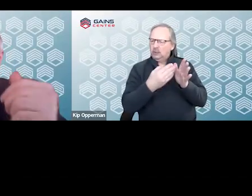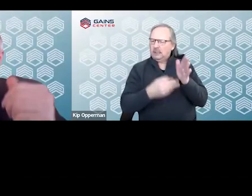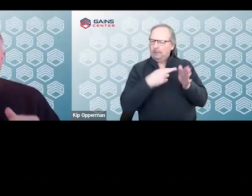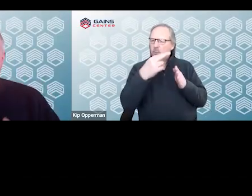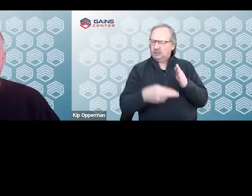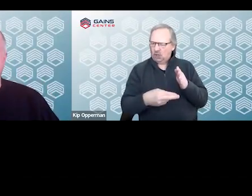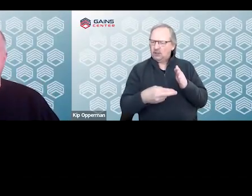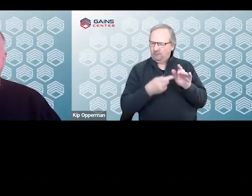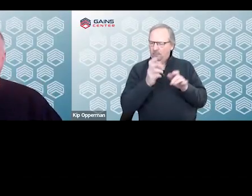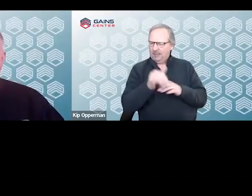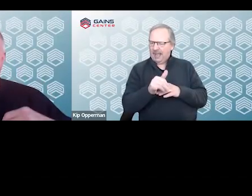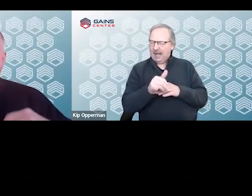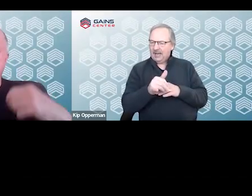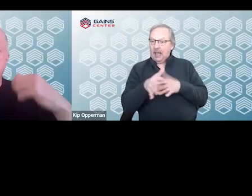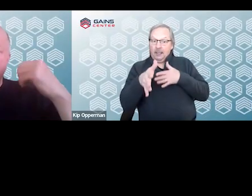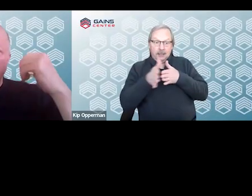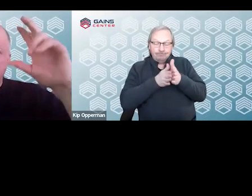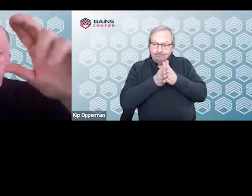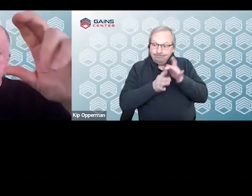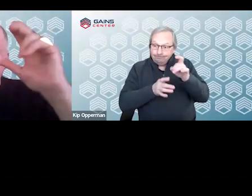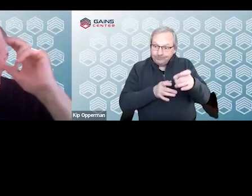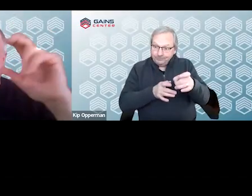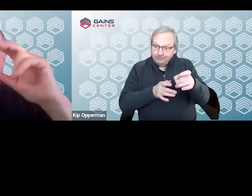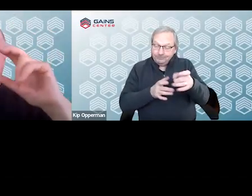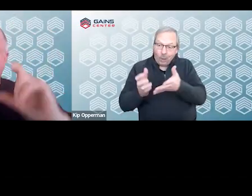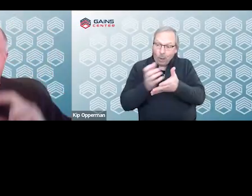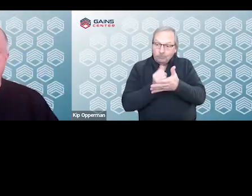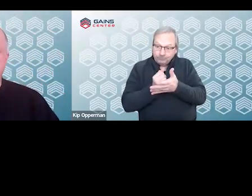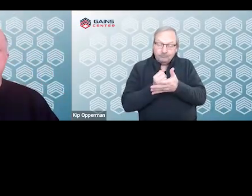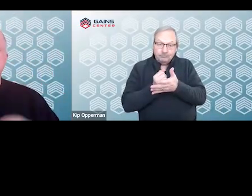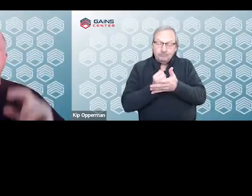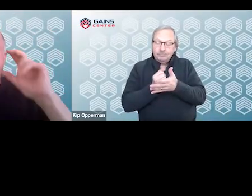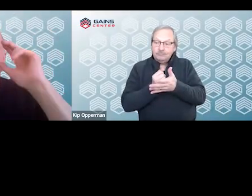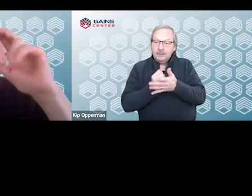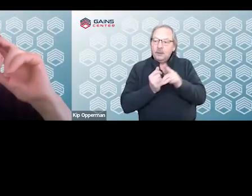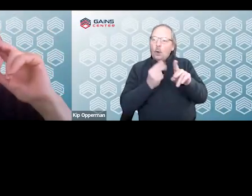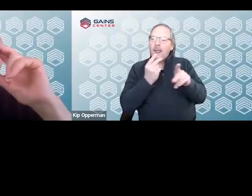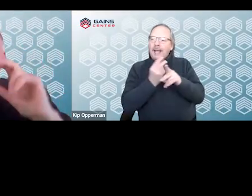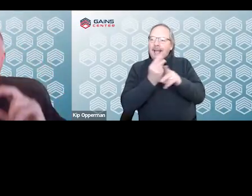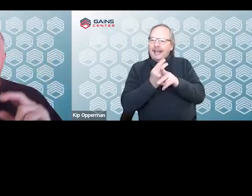The incentives are earned, if people give these point of care tests negative for stimulants.